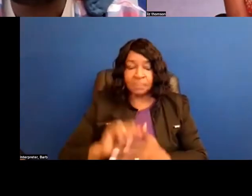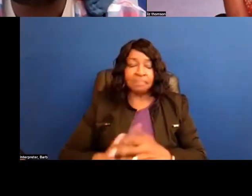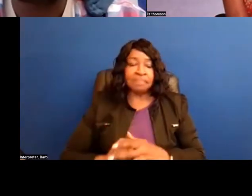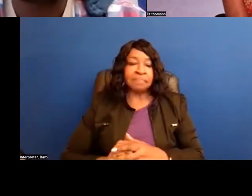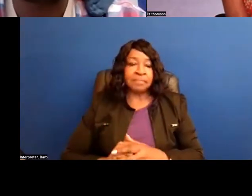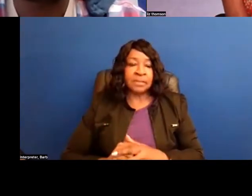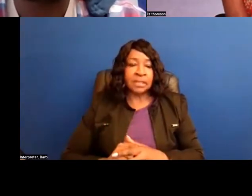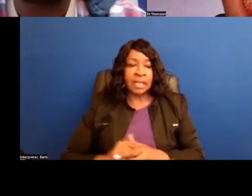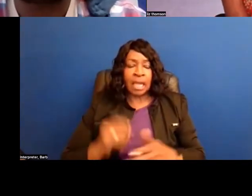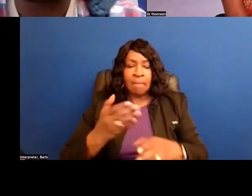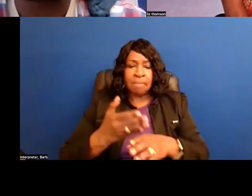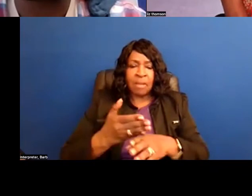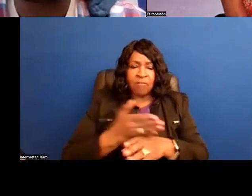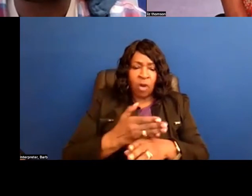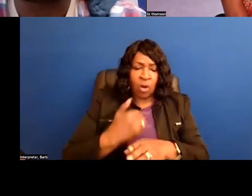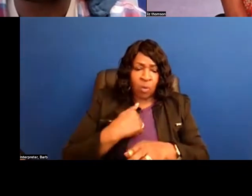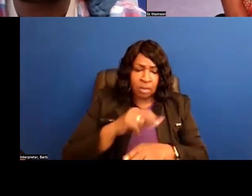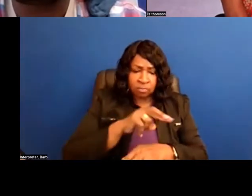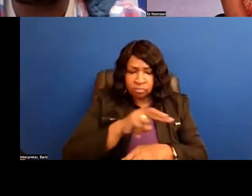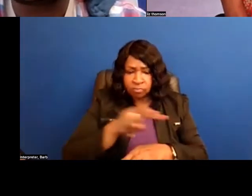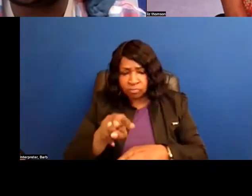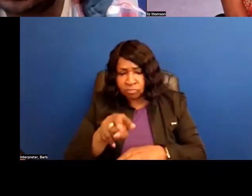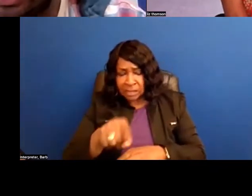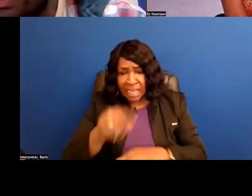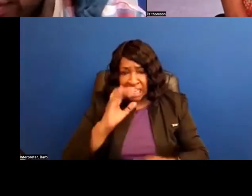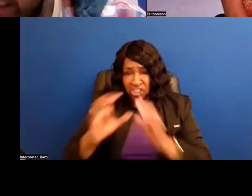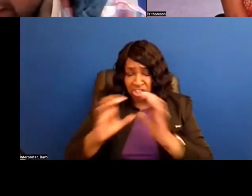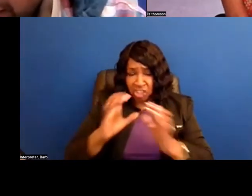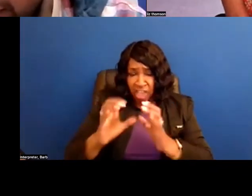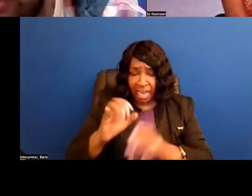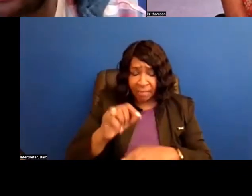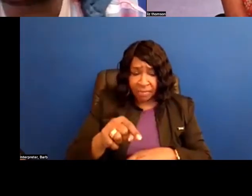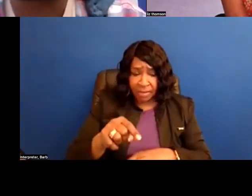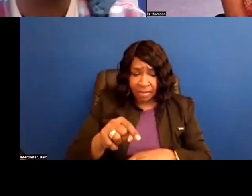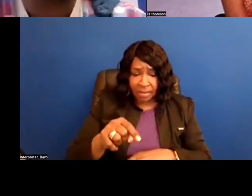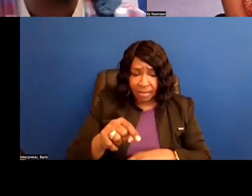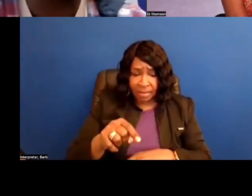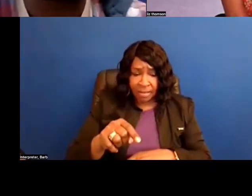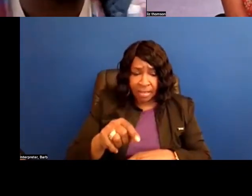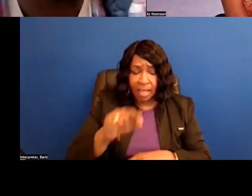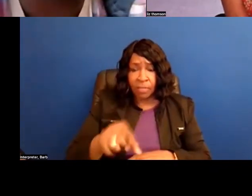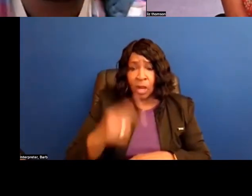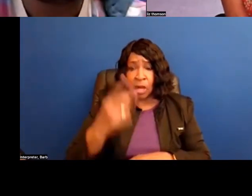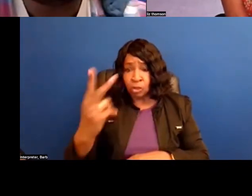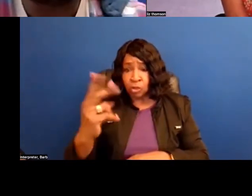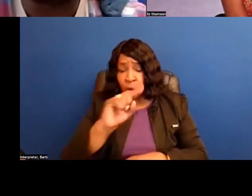And before we get to the chat, we know that there's a few questions in the chat that have been asked.